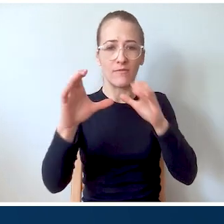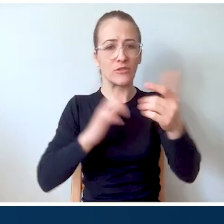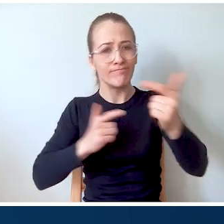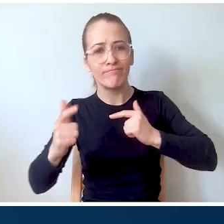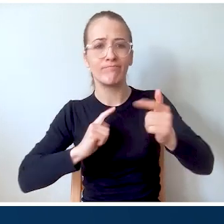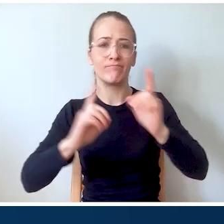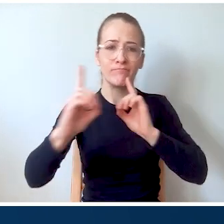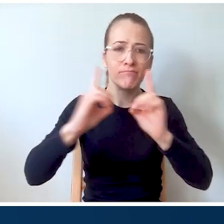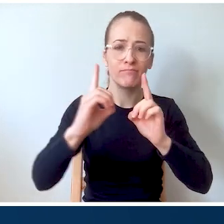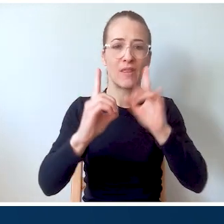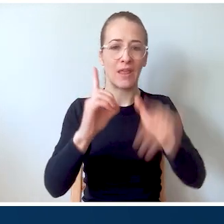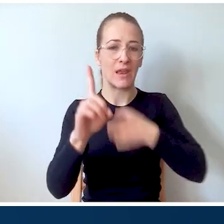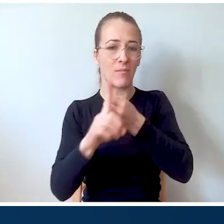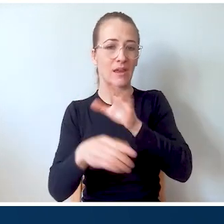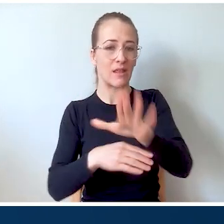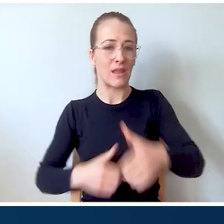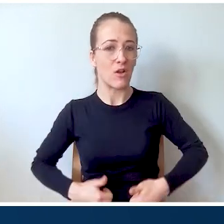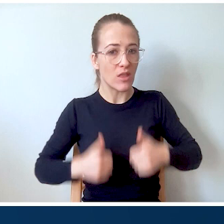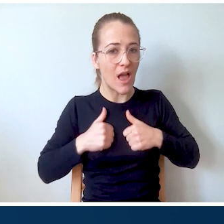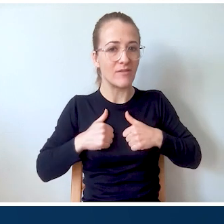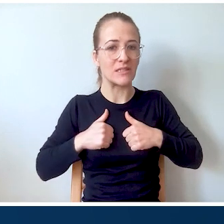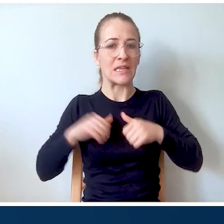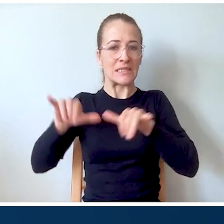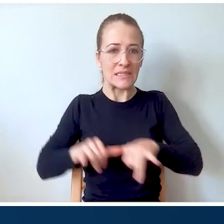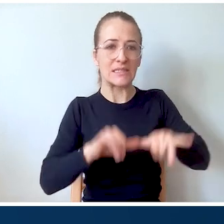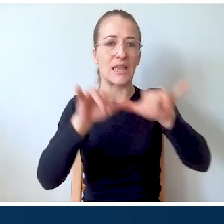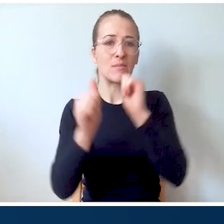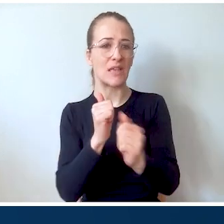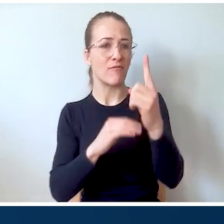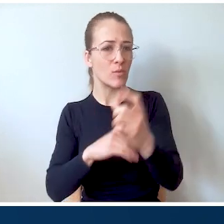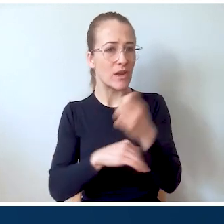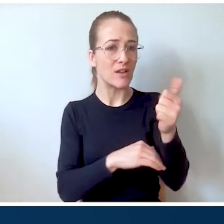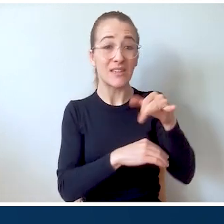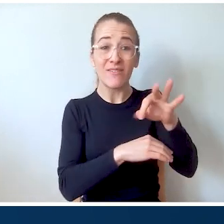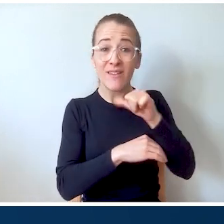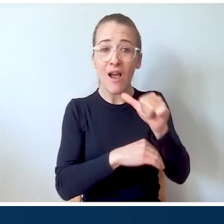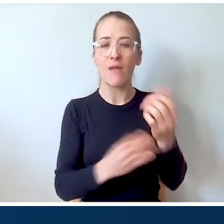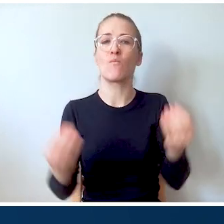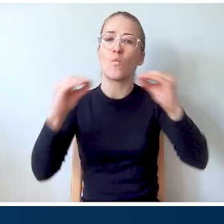that affect our lives as everyone else, if not moreso. So the nothing without us,